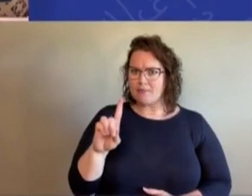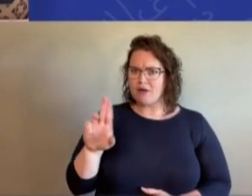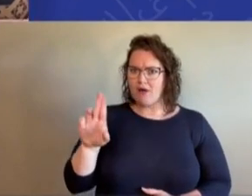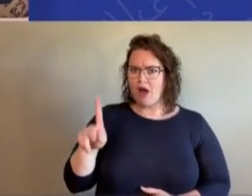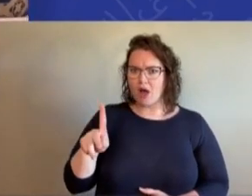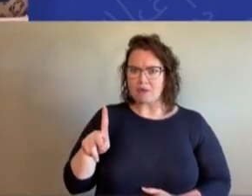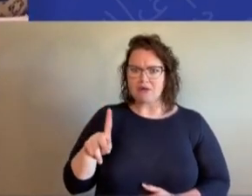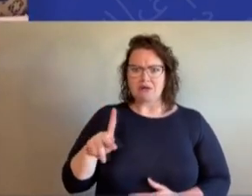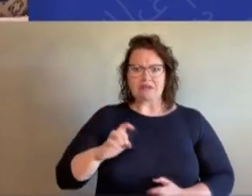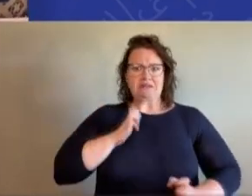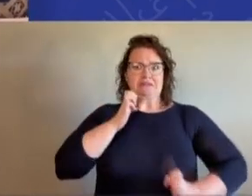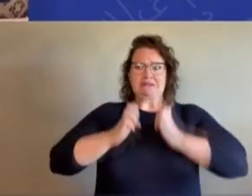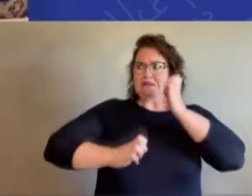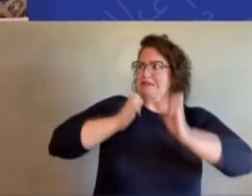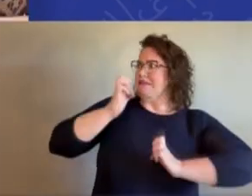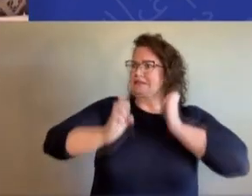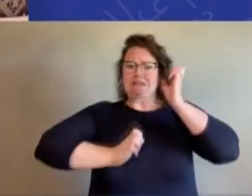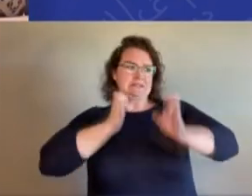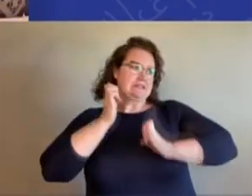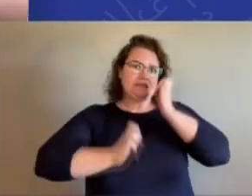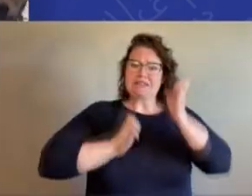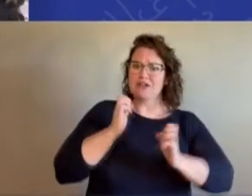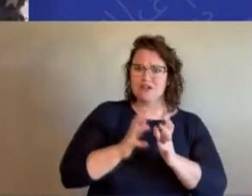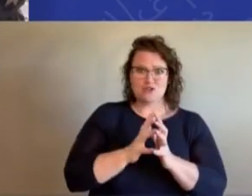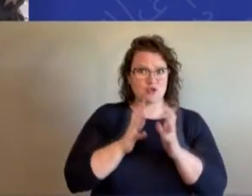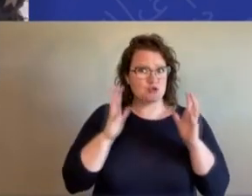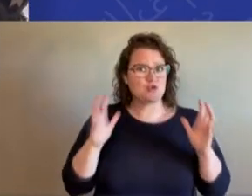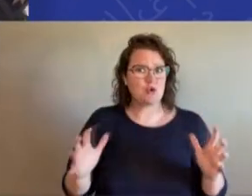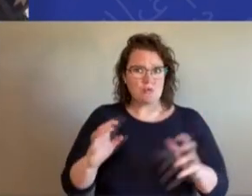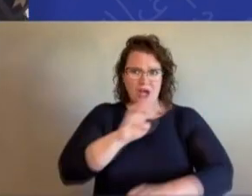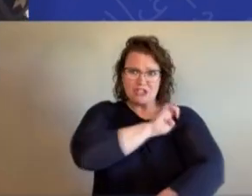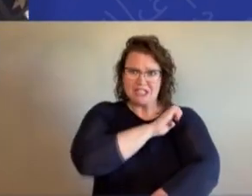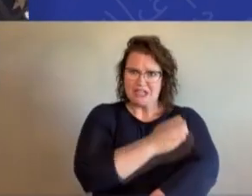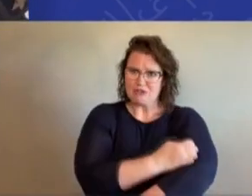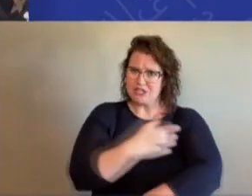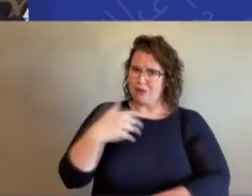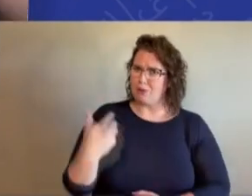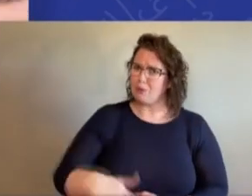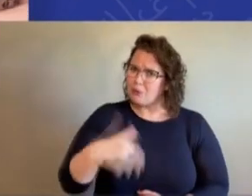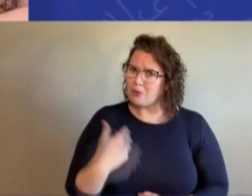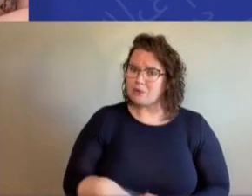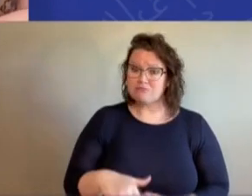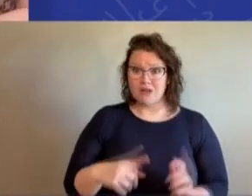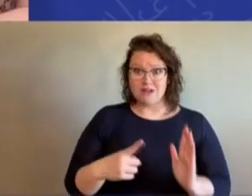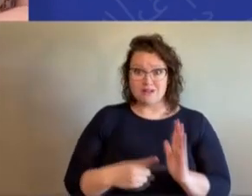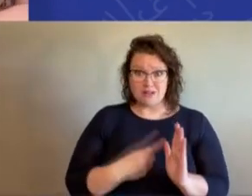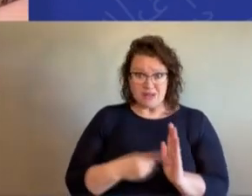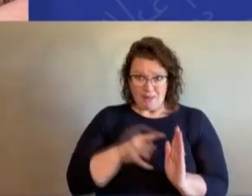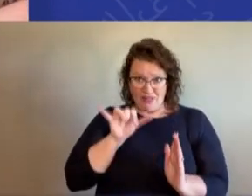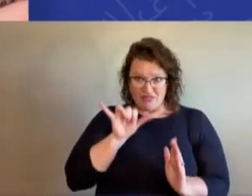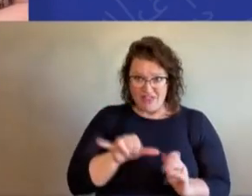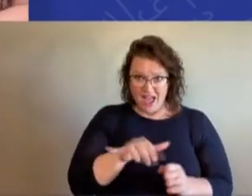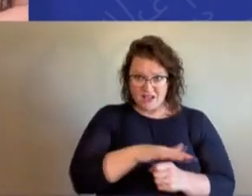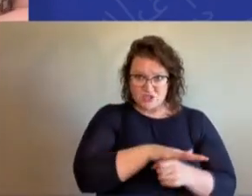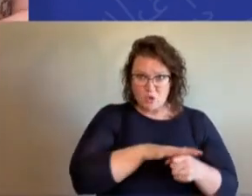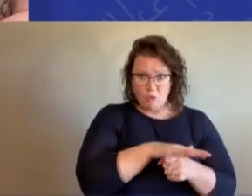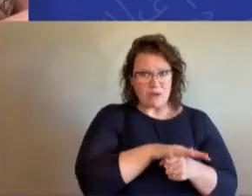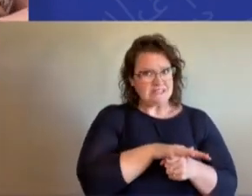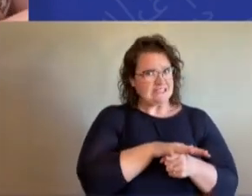us anxious or worried. We might go into our amped up zone. When we are there, we have too